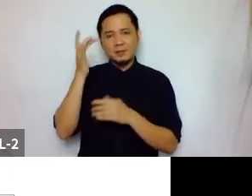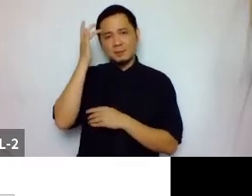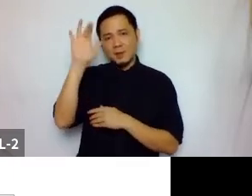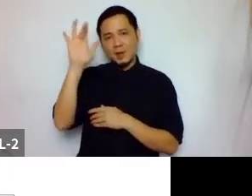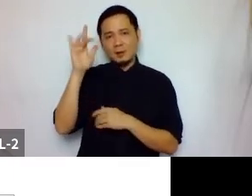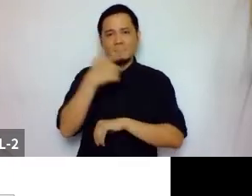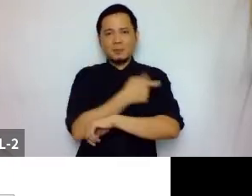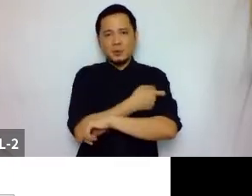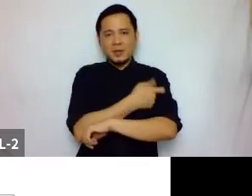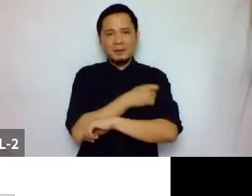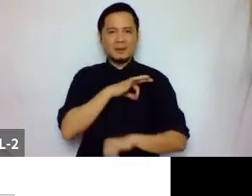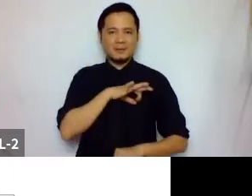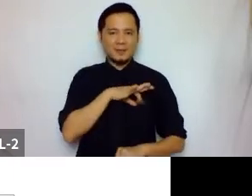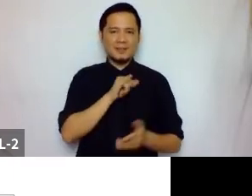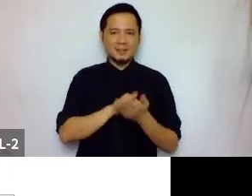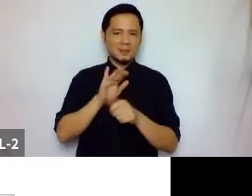Then we have a Bakunasikat page.